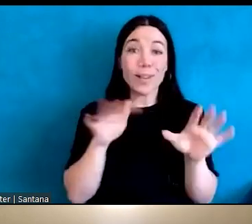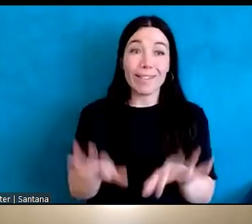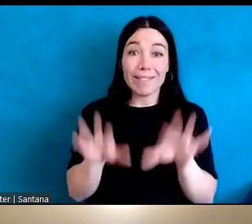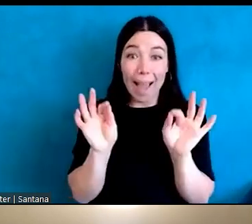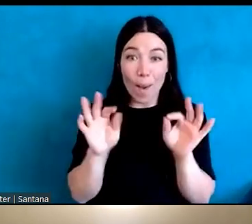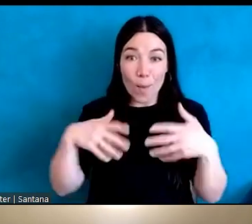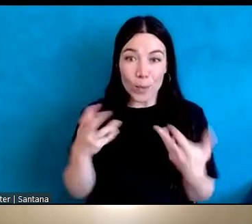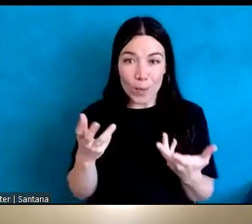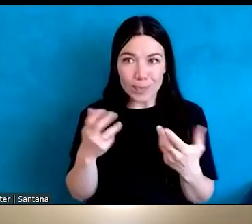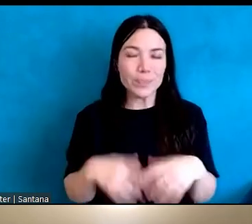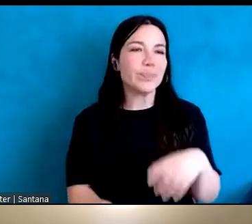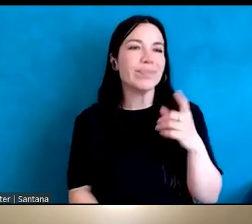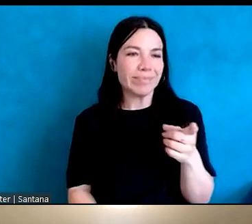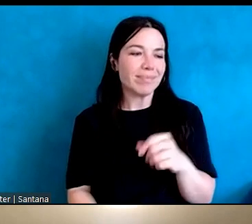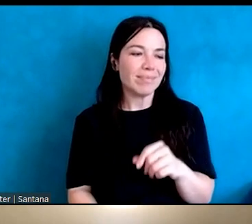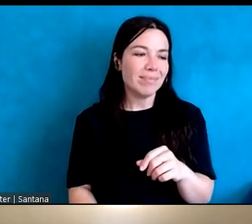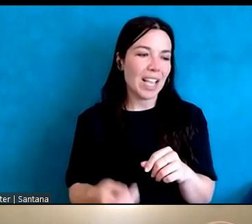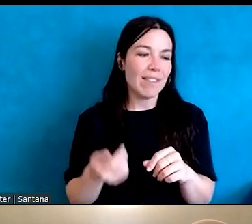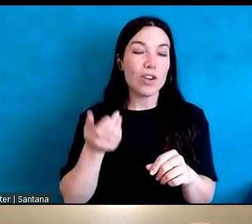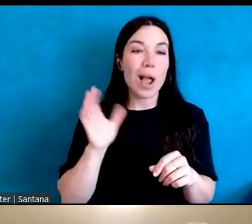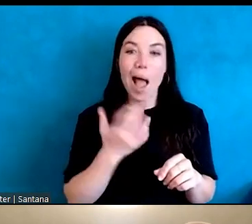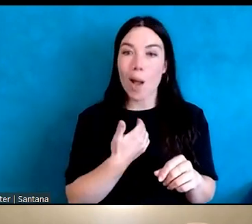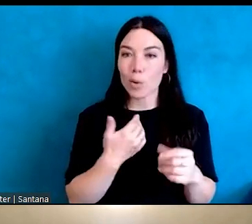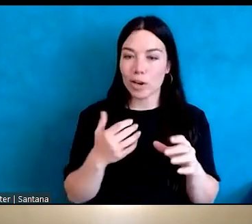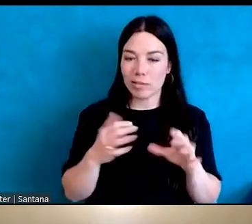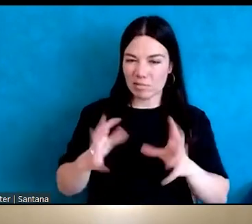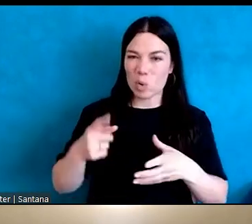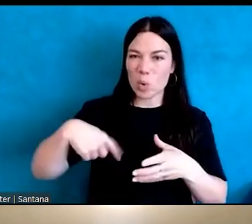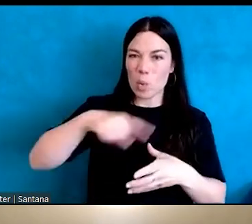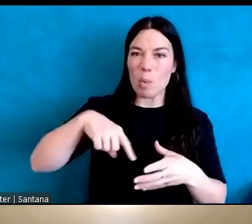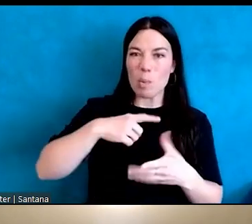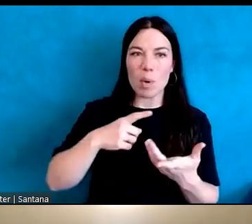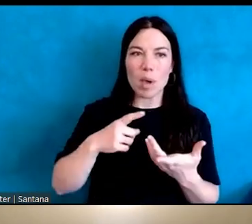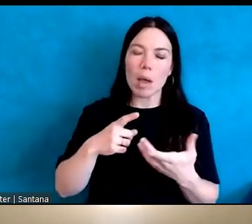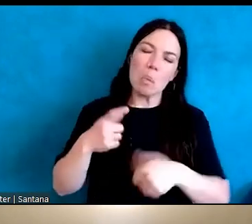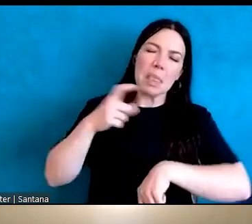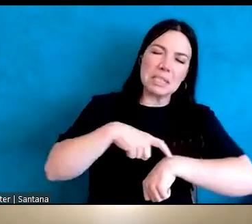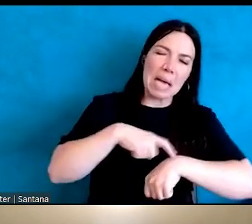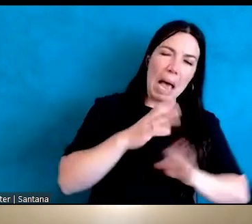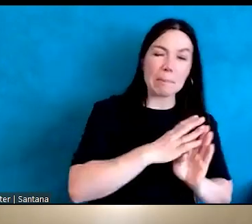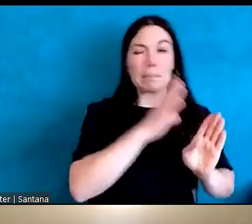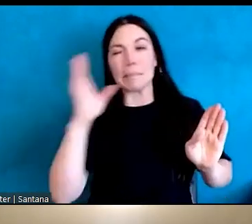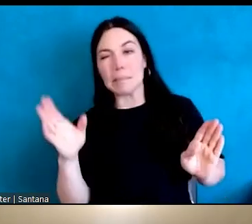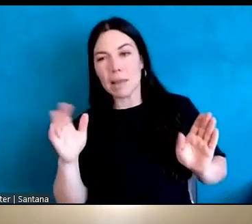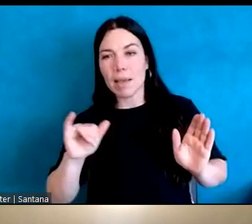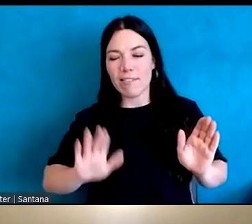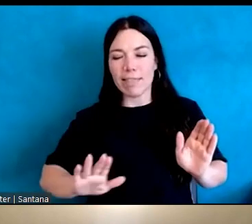So we find that across time, across the ages, of